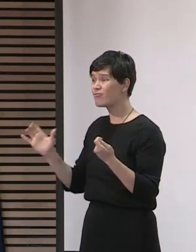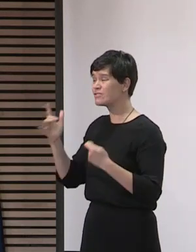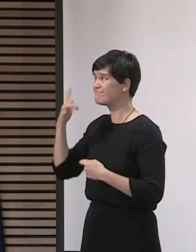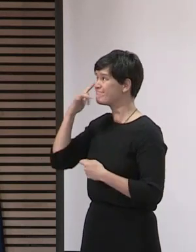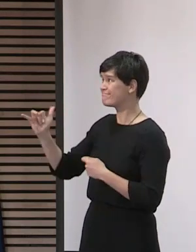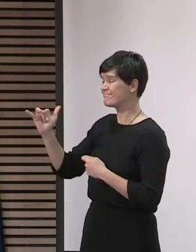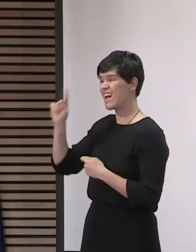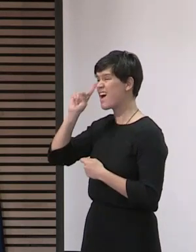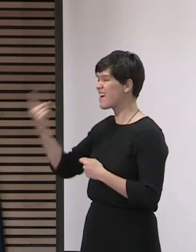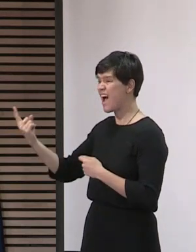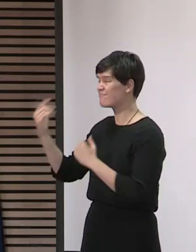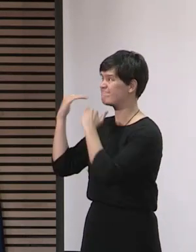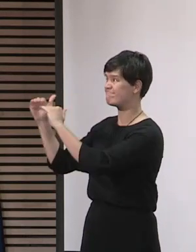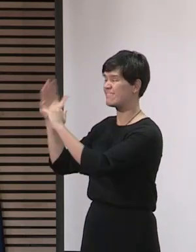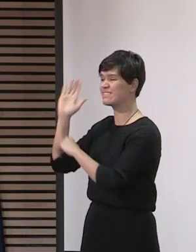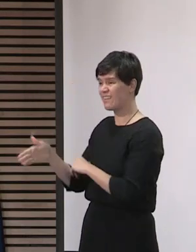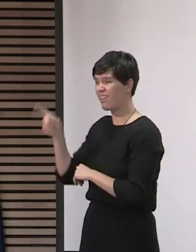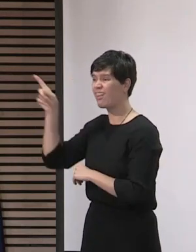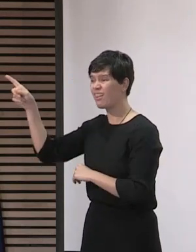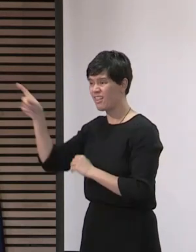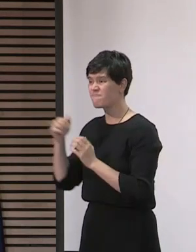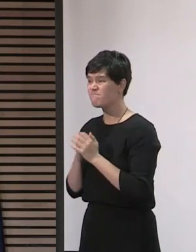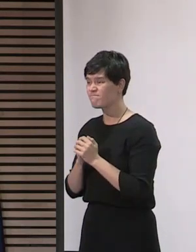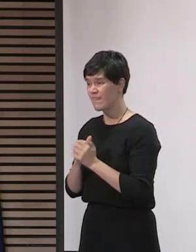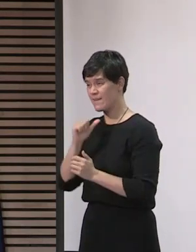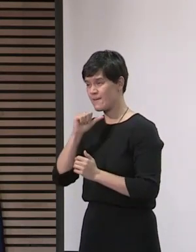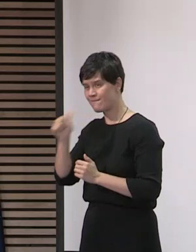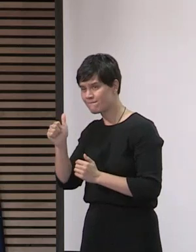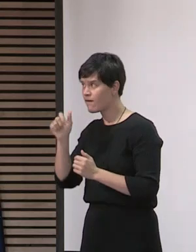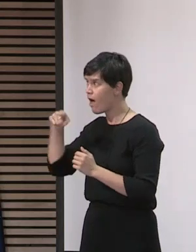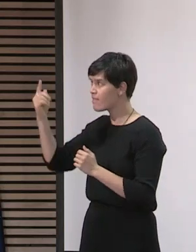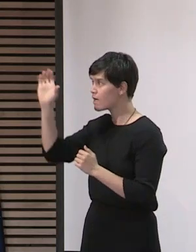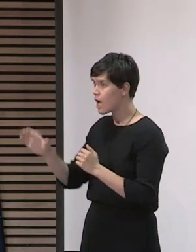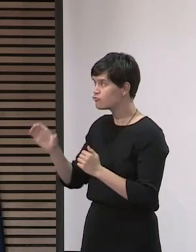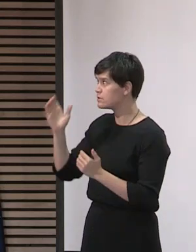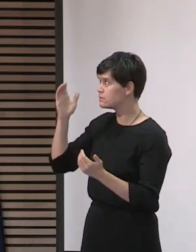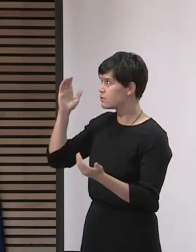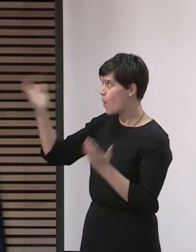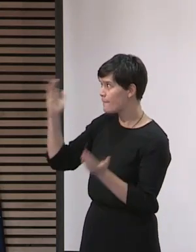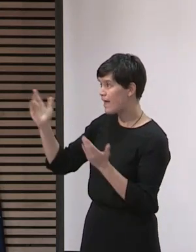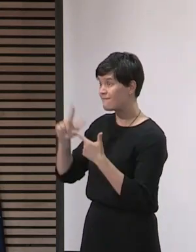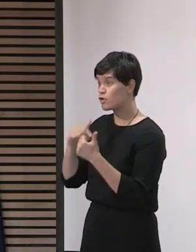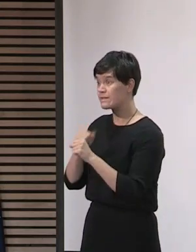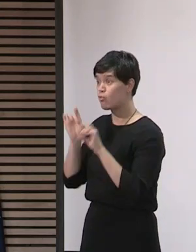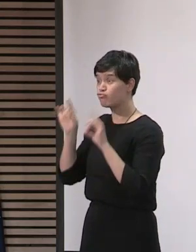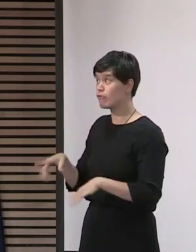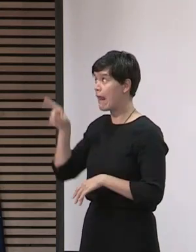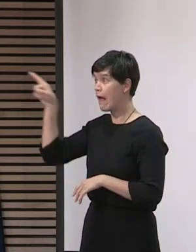increasing gathering size means we now have some of the most permissive settings of any of the countries we